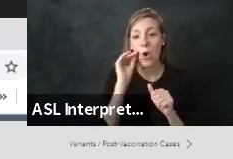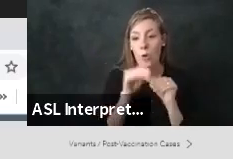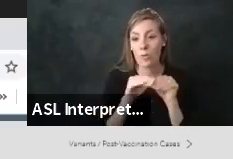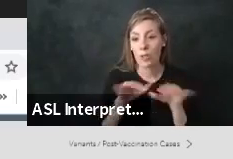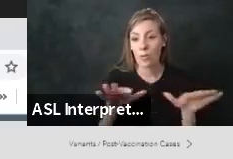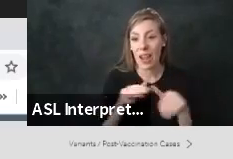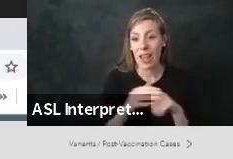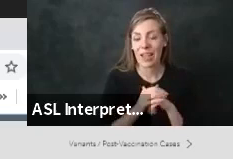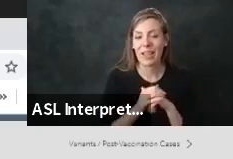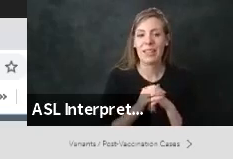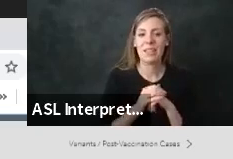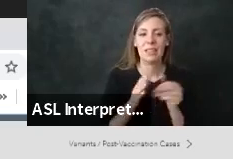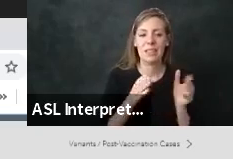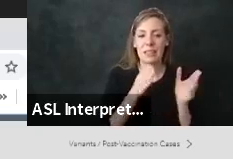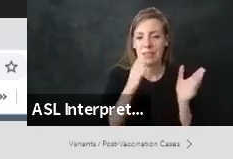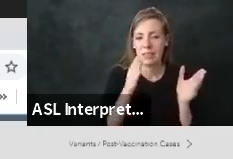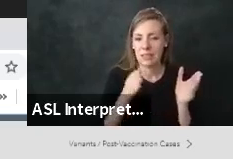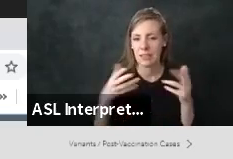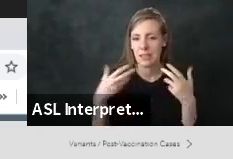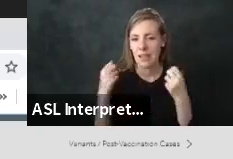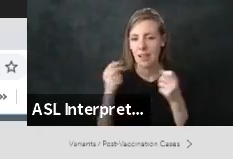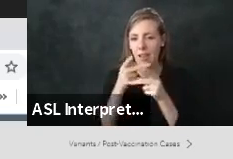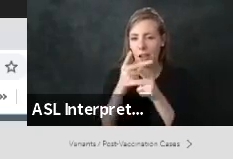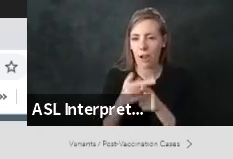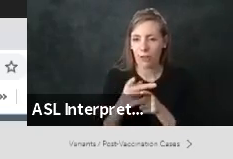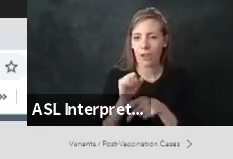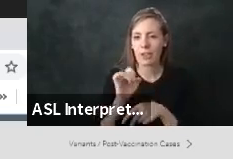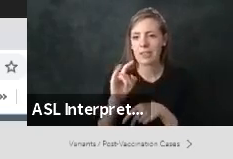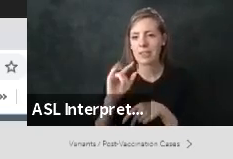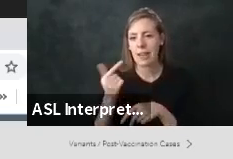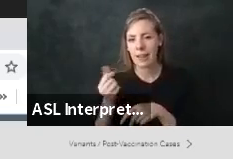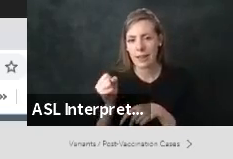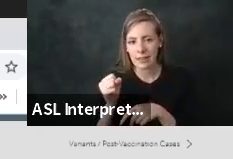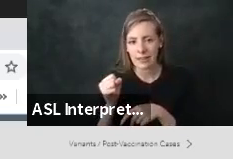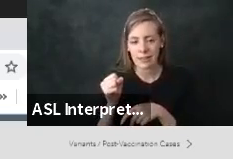You can also see health care settings, travel, congregate care, and other